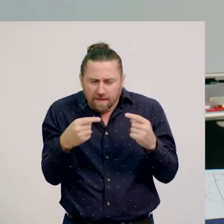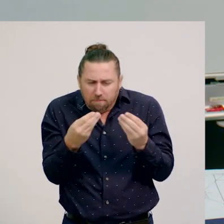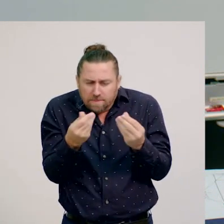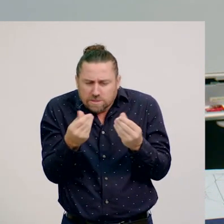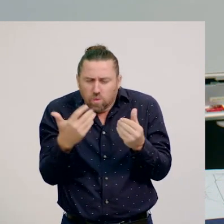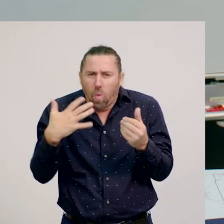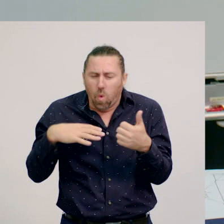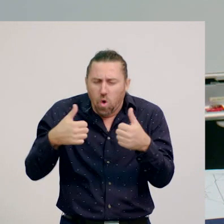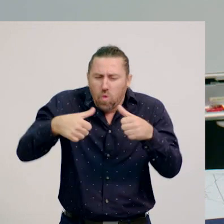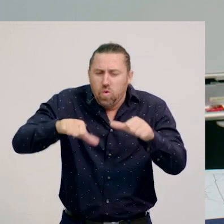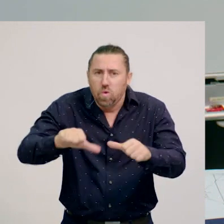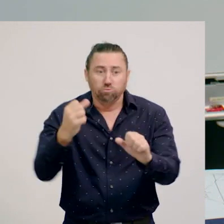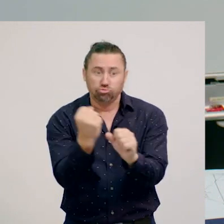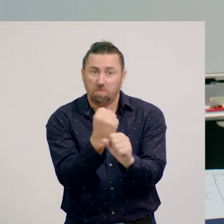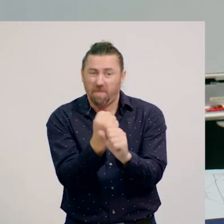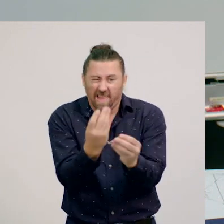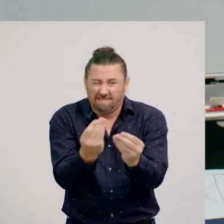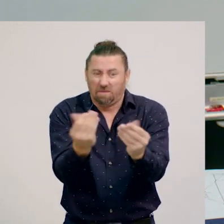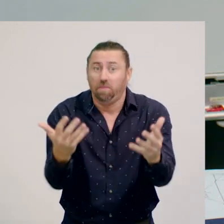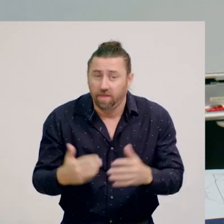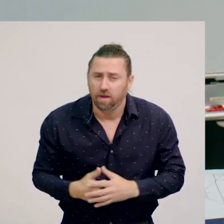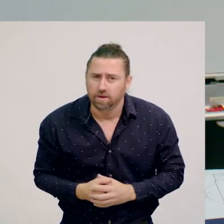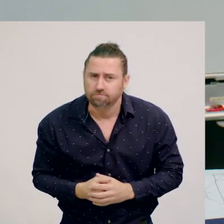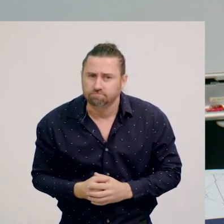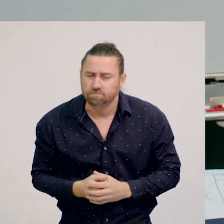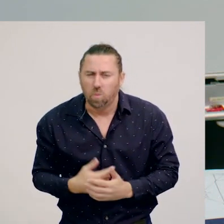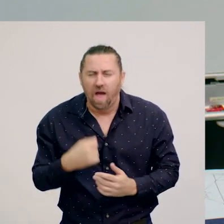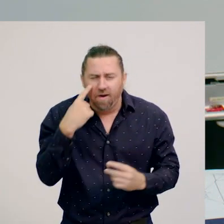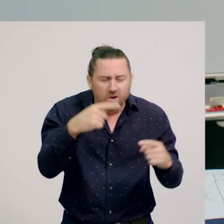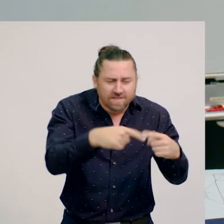Let’s have a closer look at some designed objects.